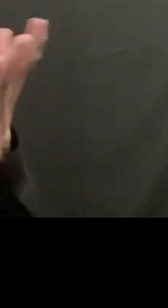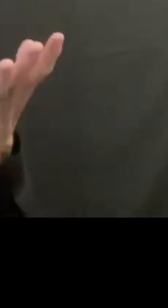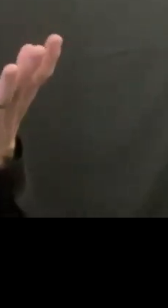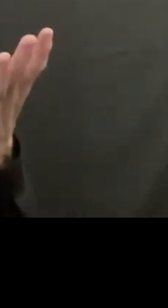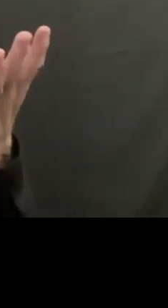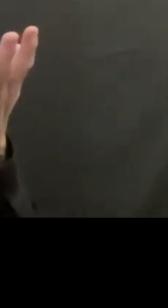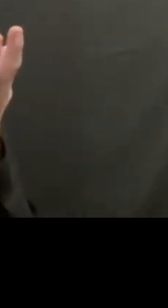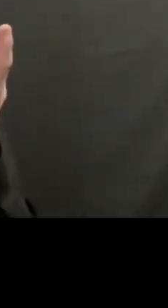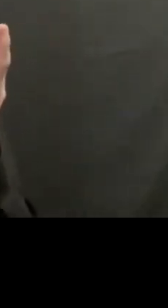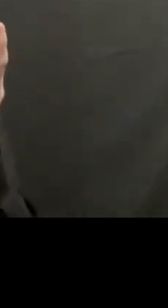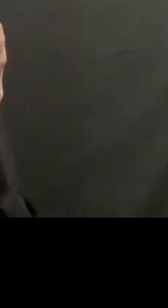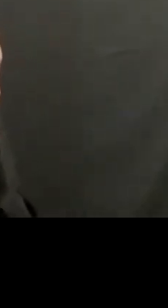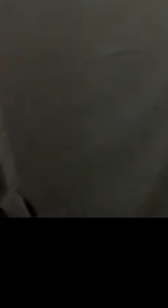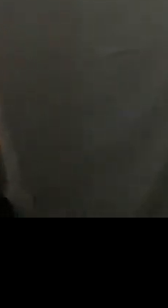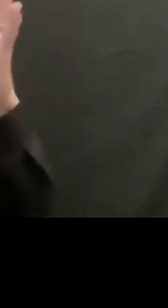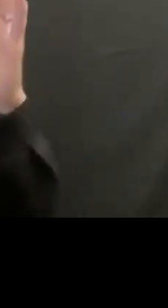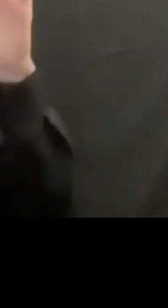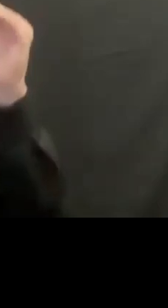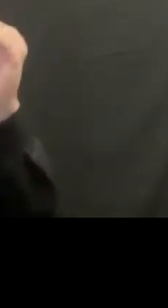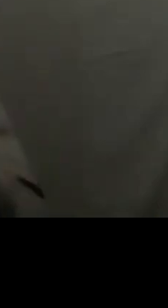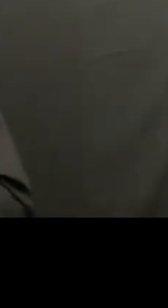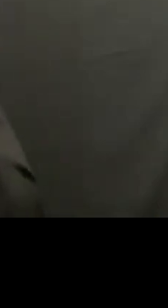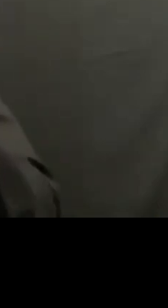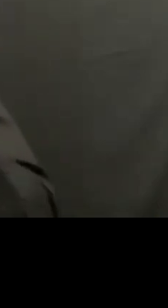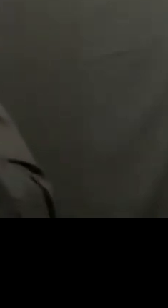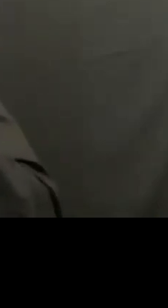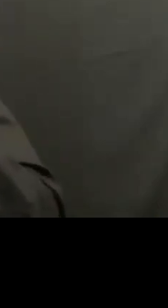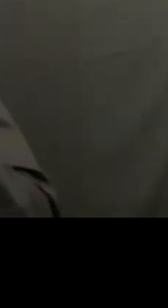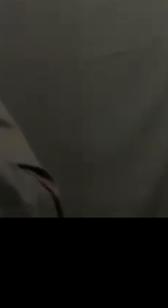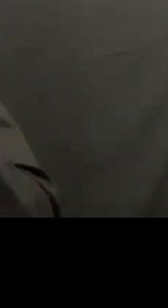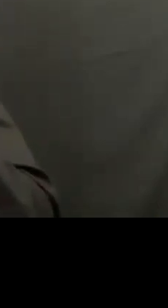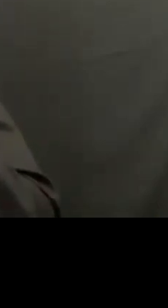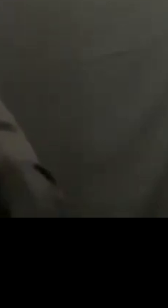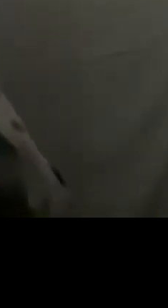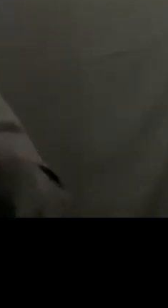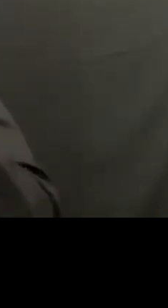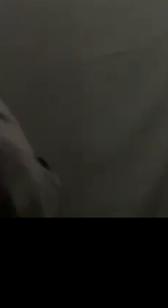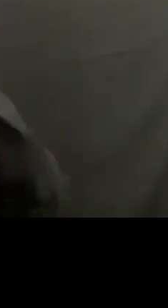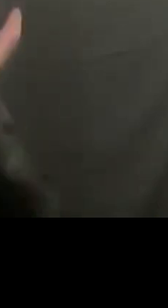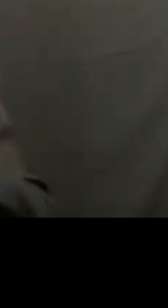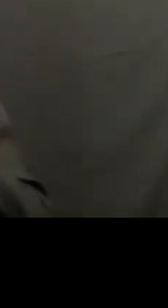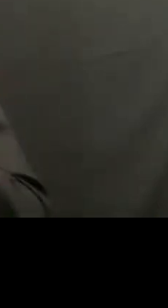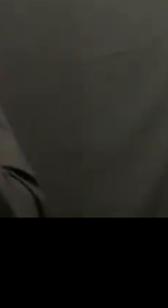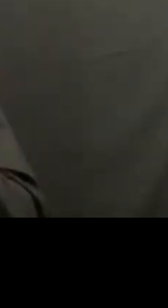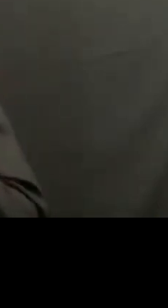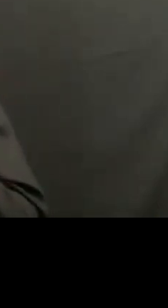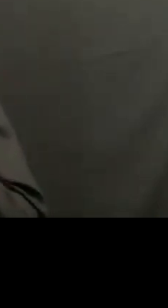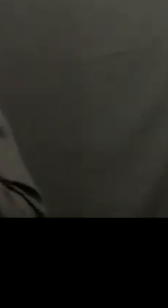So I would anticipate that some of our training might go into the forums. And, for example, might include some of the things I talked about today as far as,